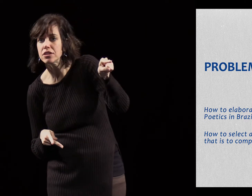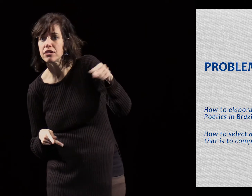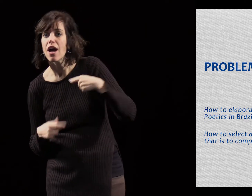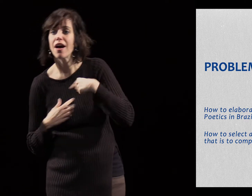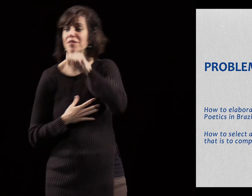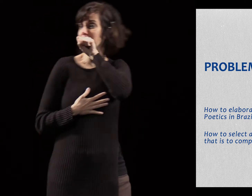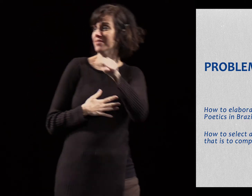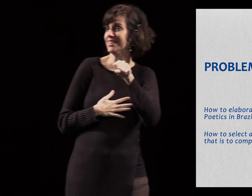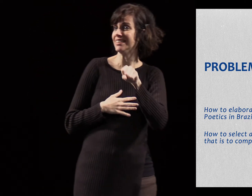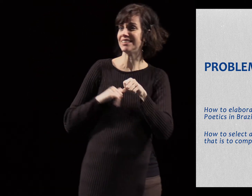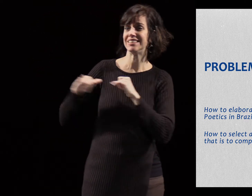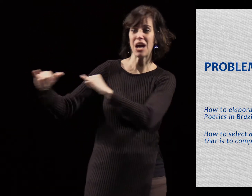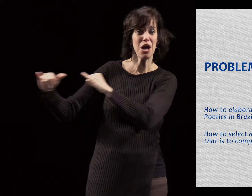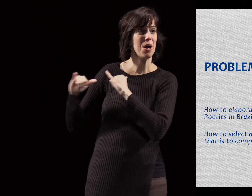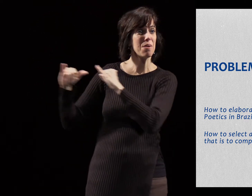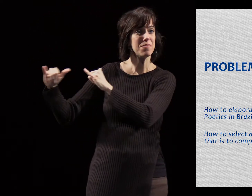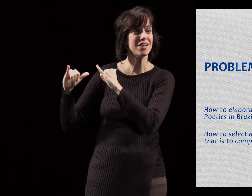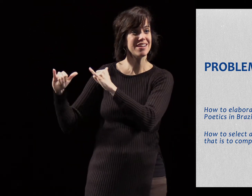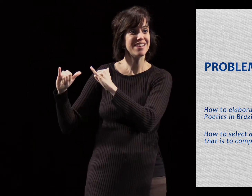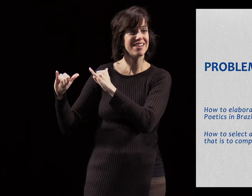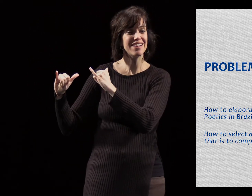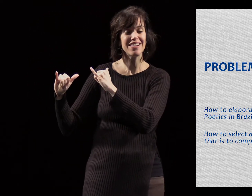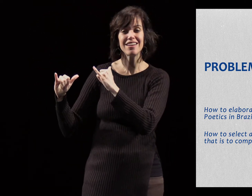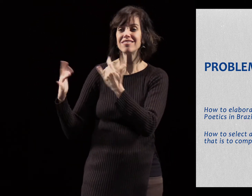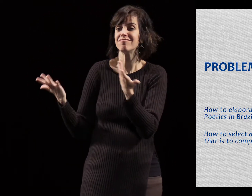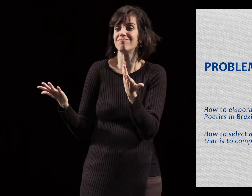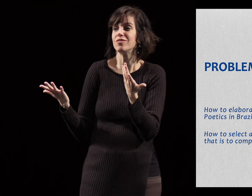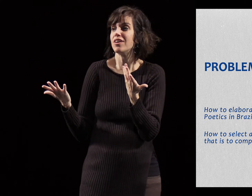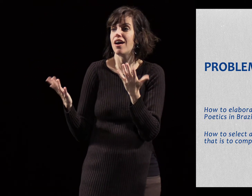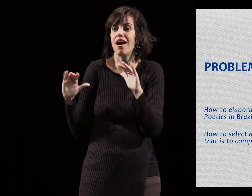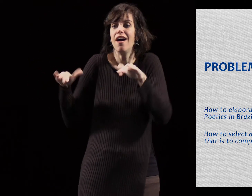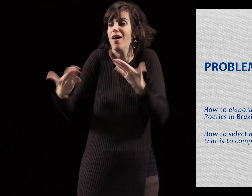There's certain things I really like. There's certain things other people like,